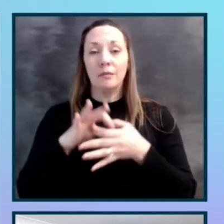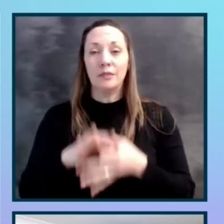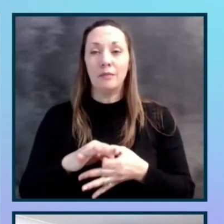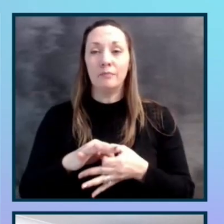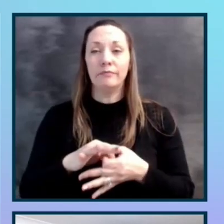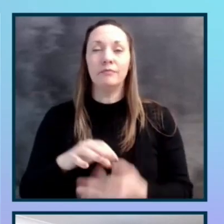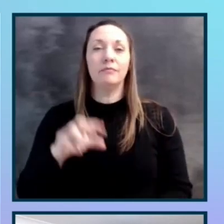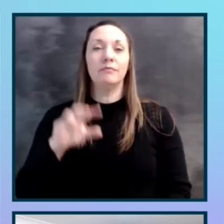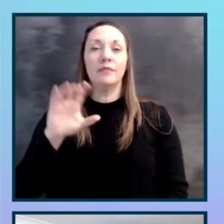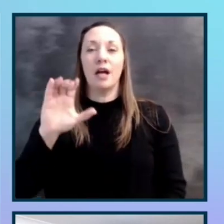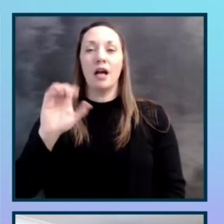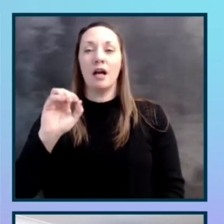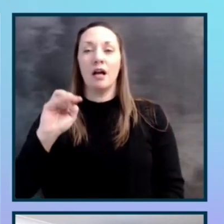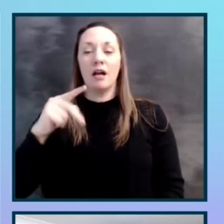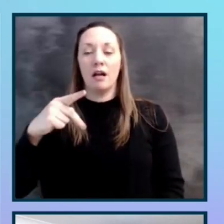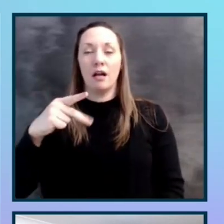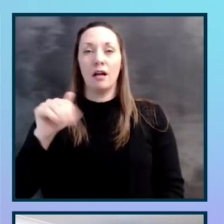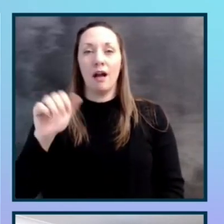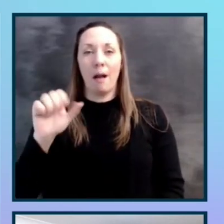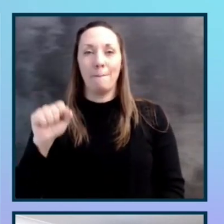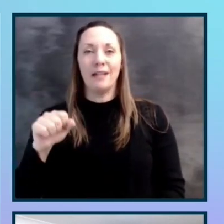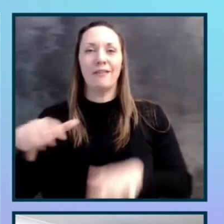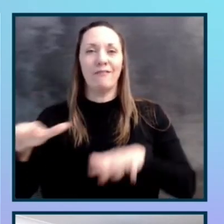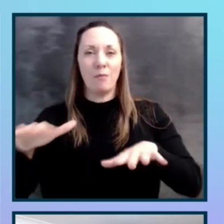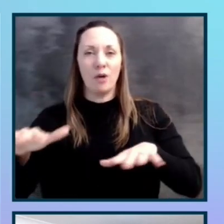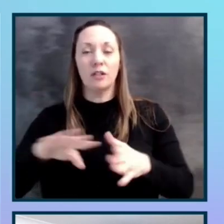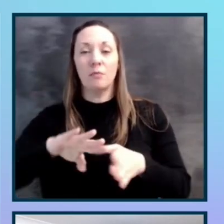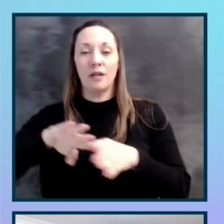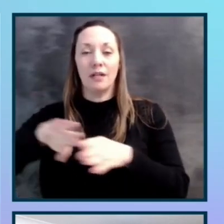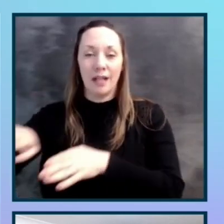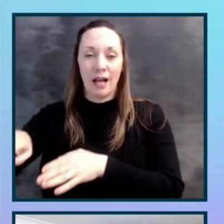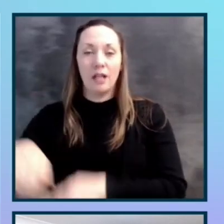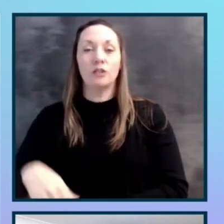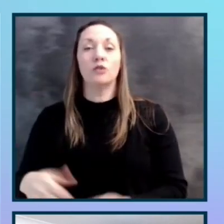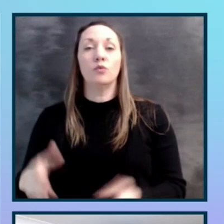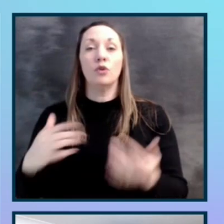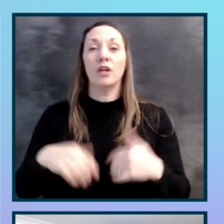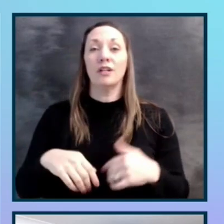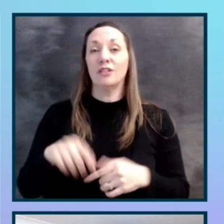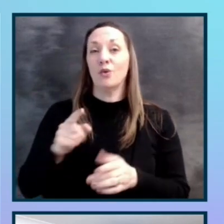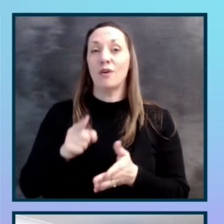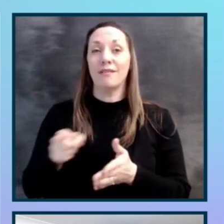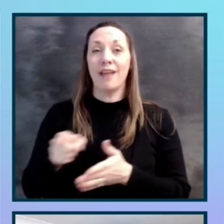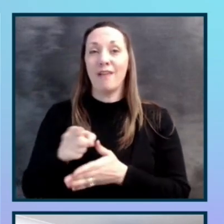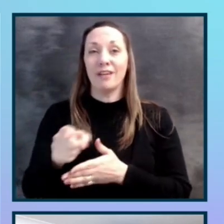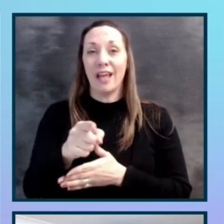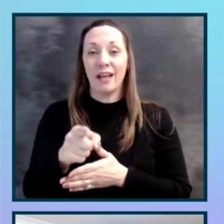and things let's move on to the primary method of navigate things that are larger than a pirate in Sea Of Thieves.